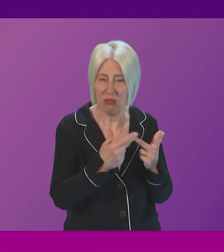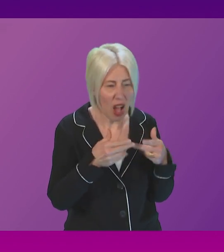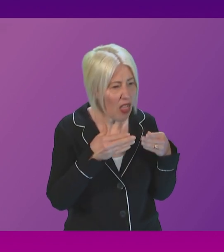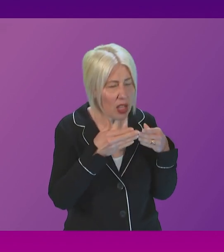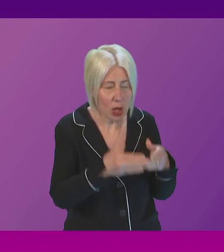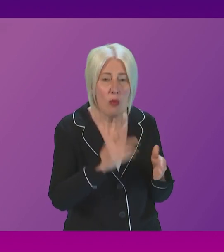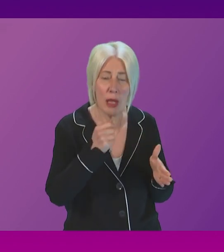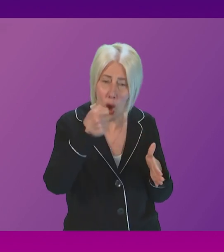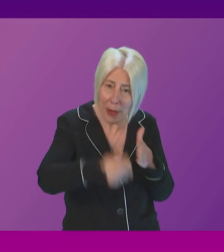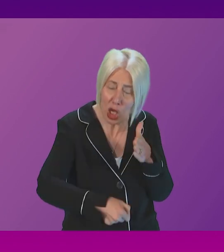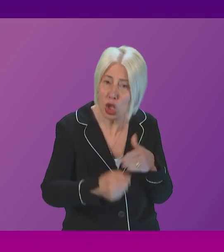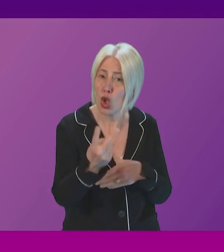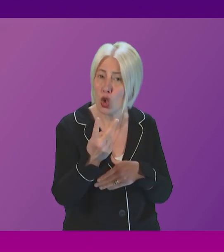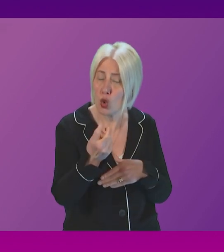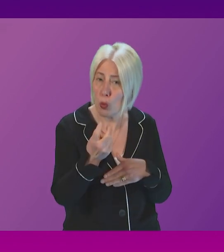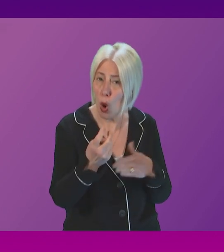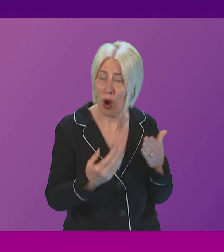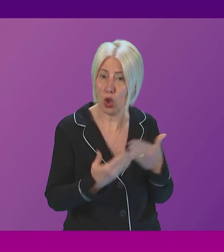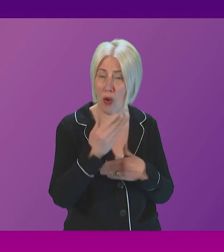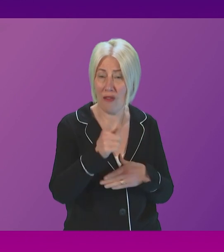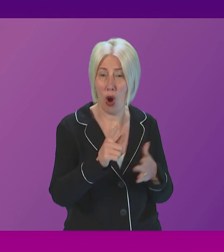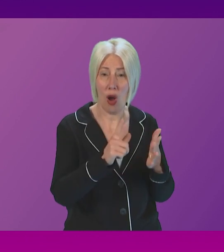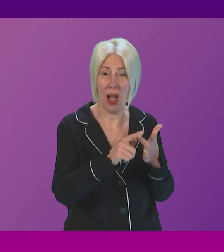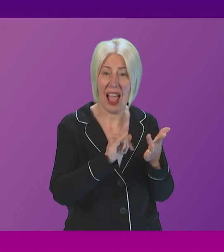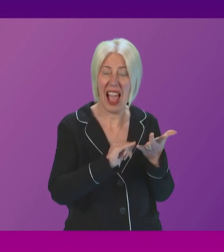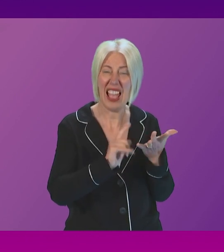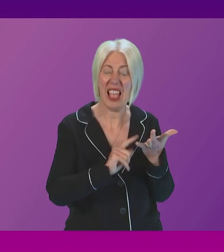we commissioned two new vessels for Islay and two new vessels for